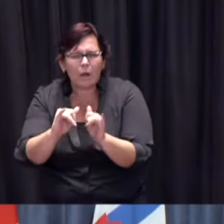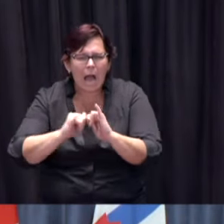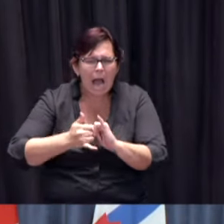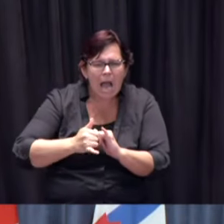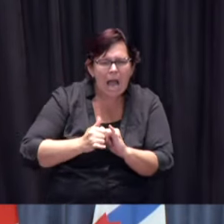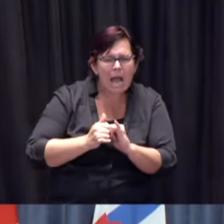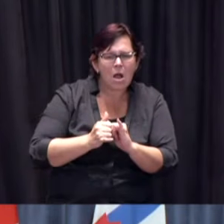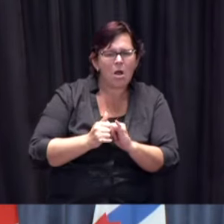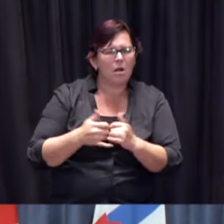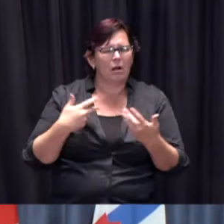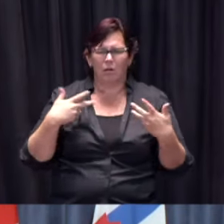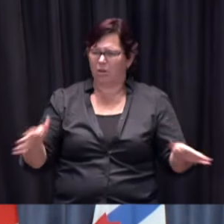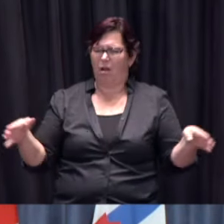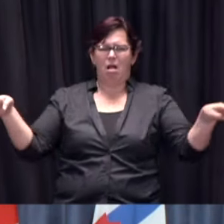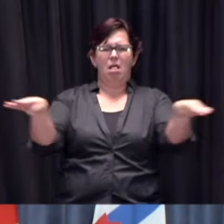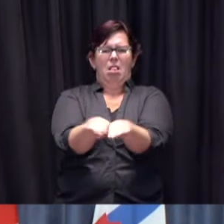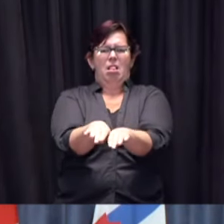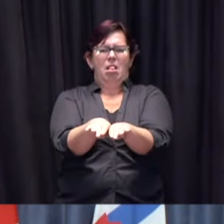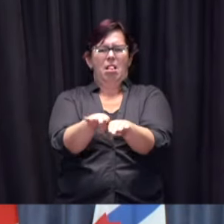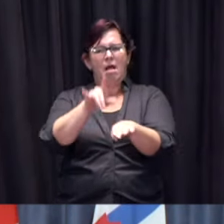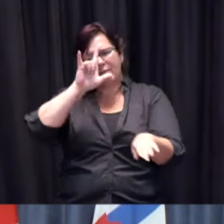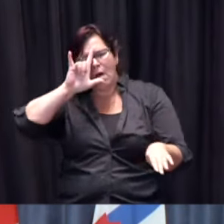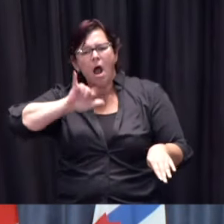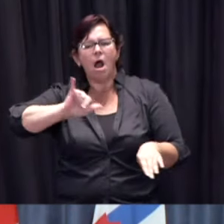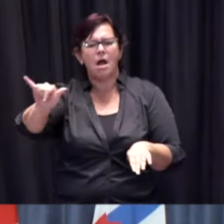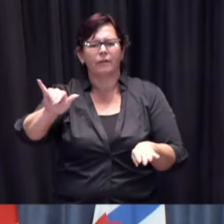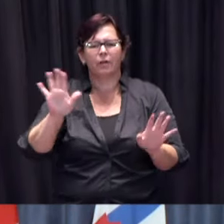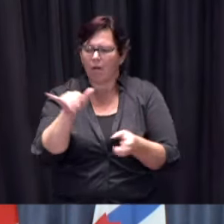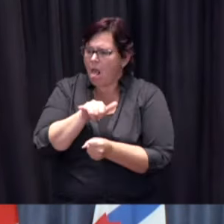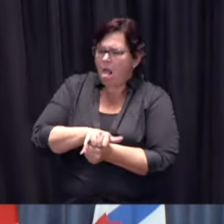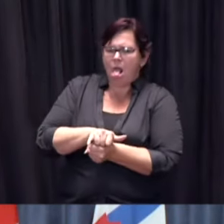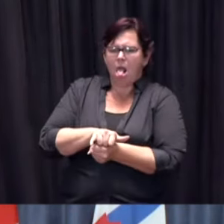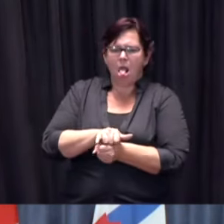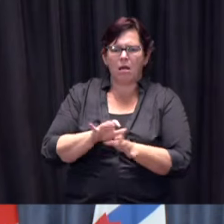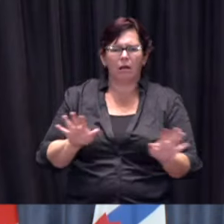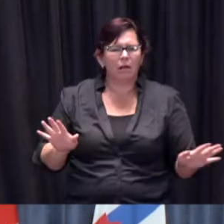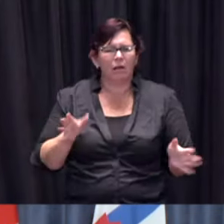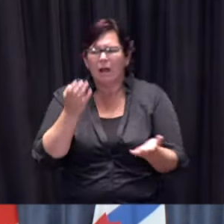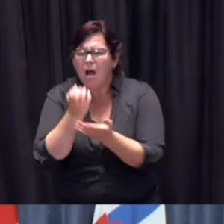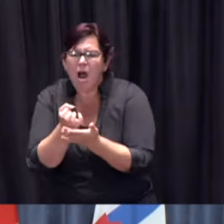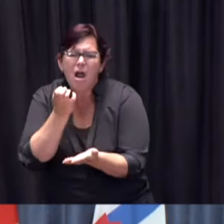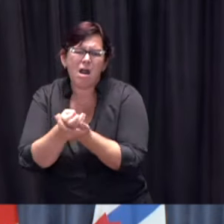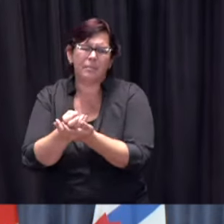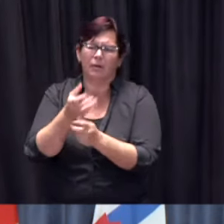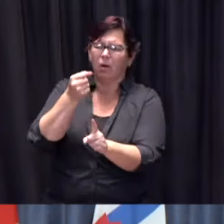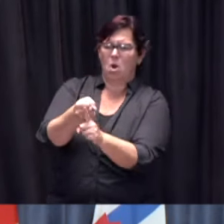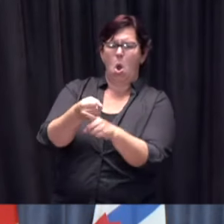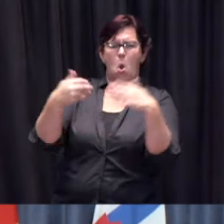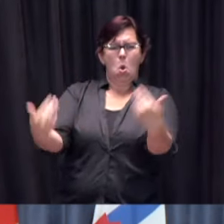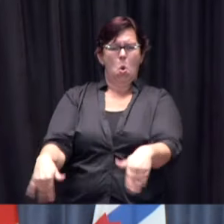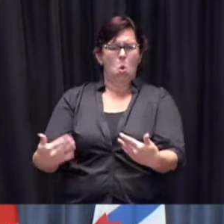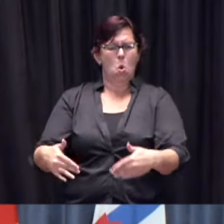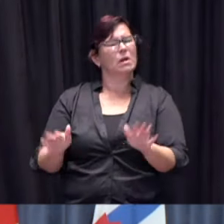the social and economic consequences are far too severe. But nor should we accept a drastic spike in cases